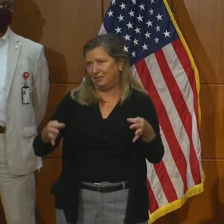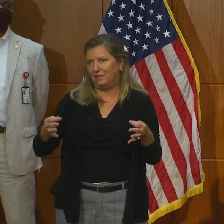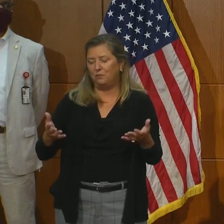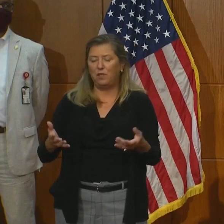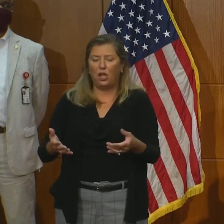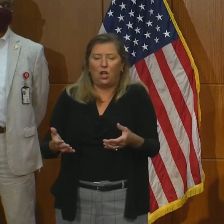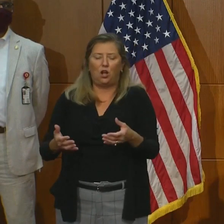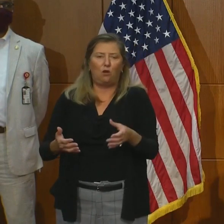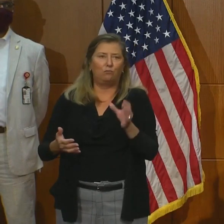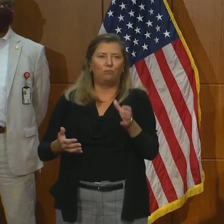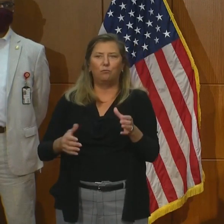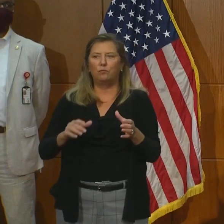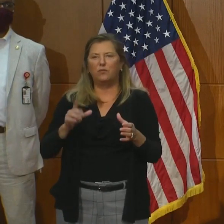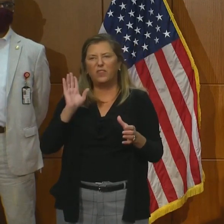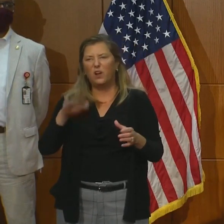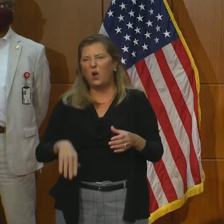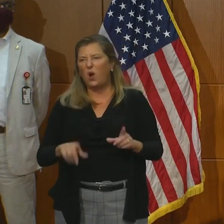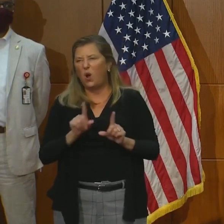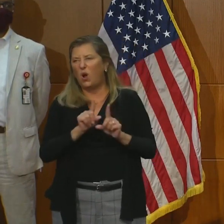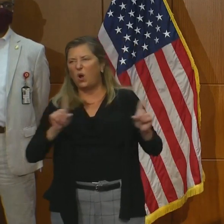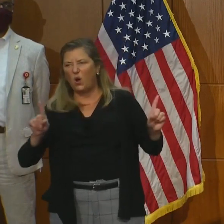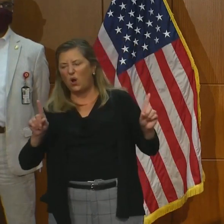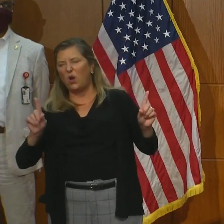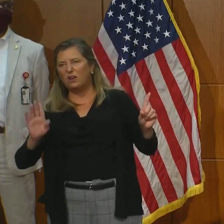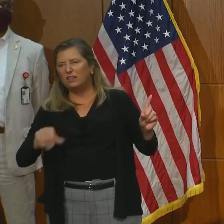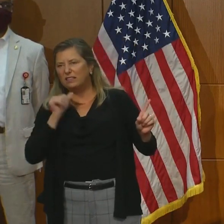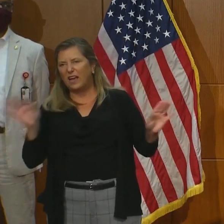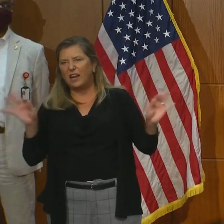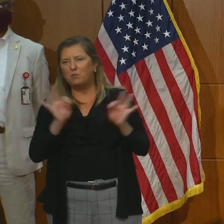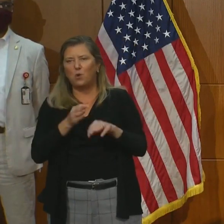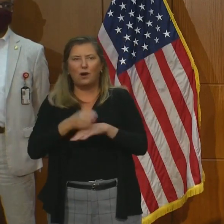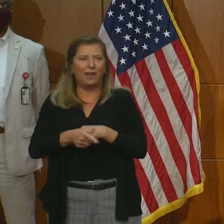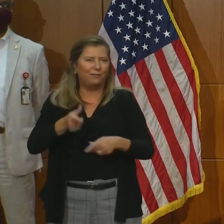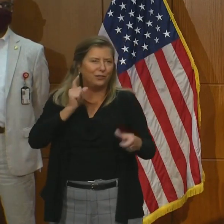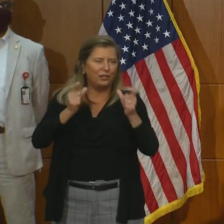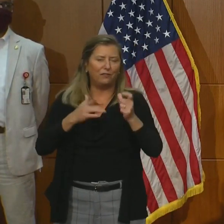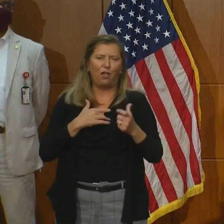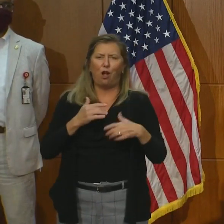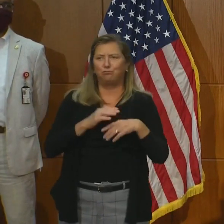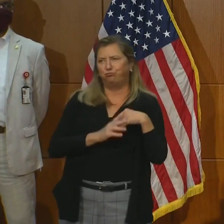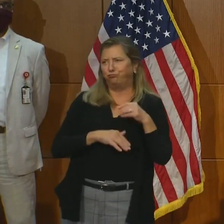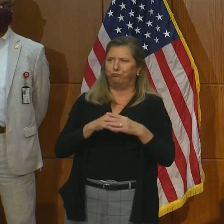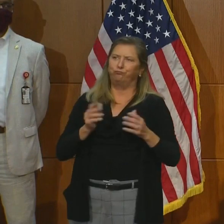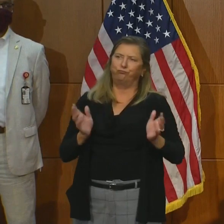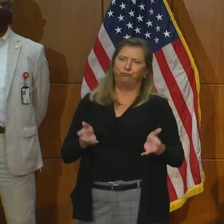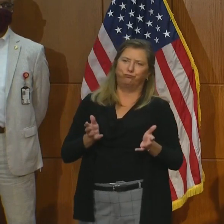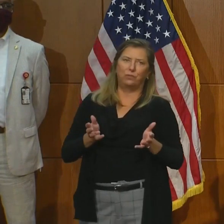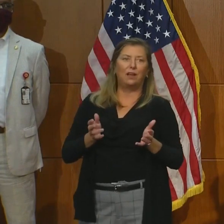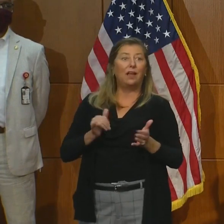SELFISH. AND WE ALL KNOW THAT ALCOHOL CHANGES YOUR JUDGMENT. YOU JUST DON'T CARE AS MUCH